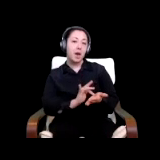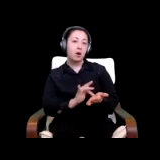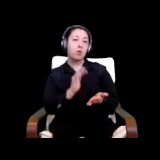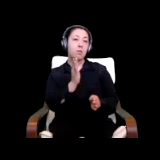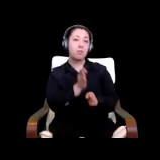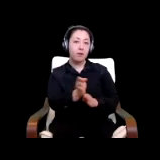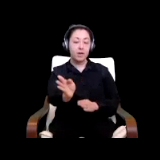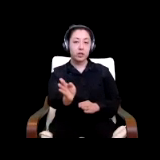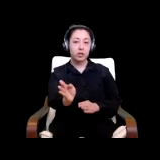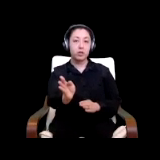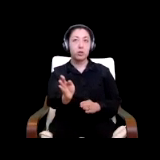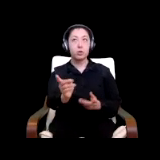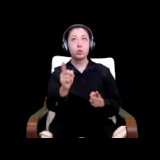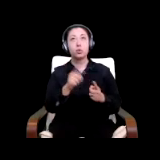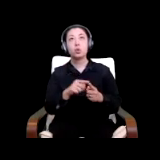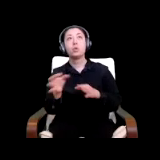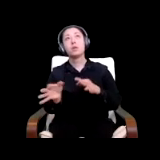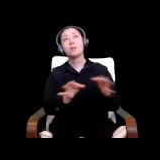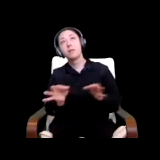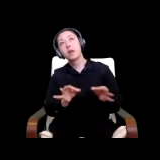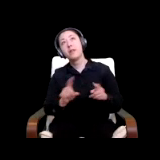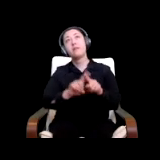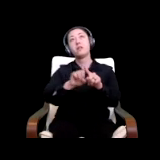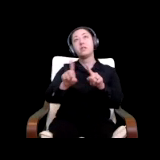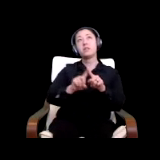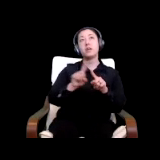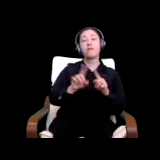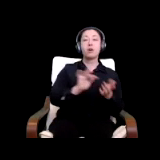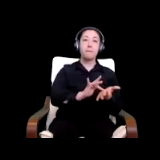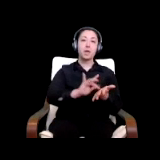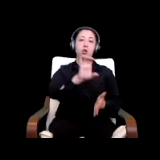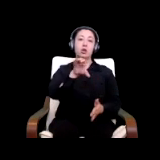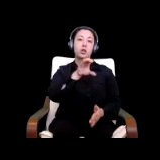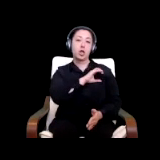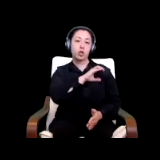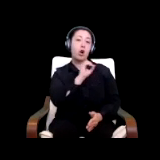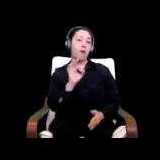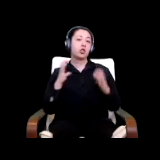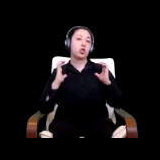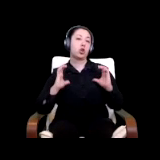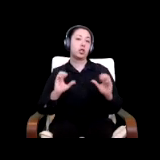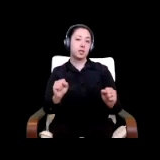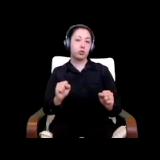common medical characteristics of CHARGE. And when the medical professional should check